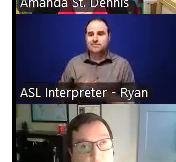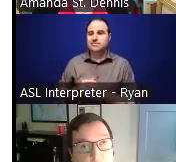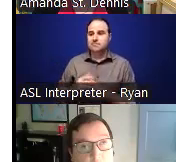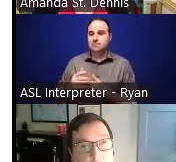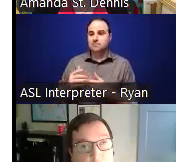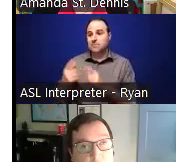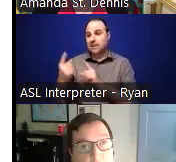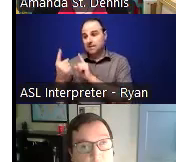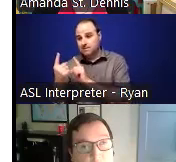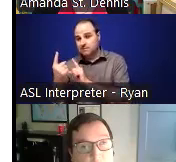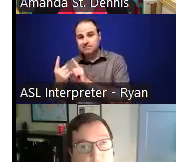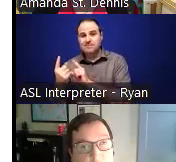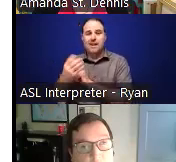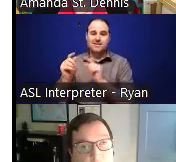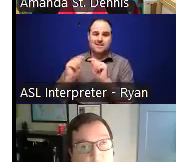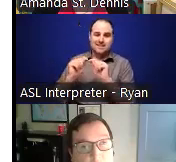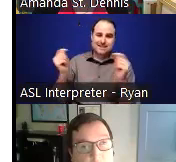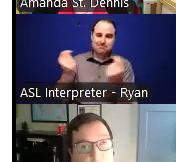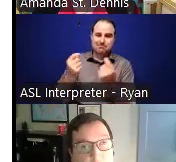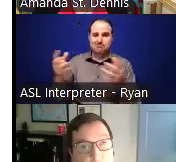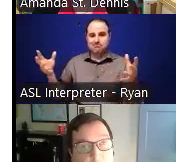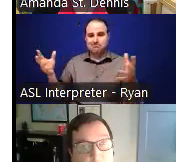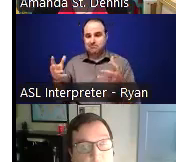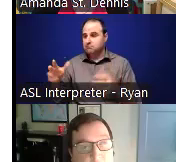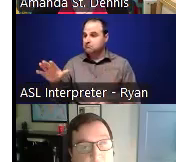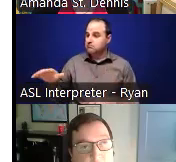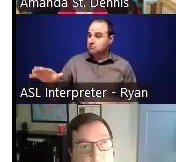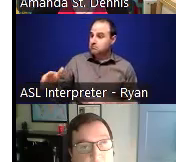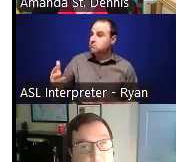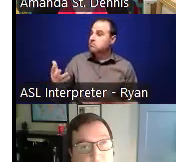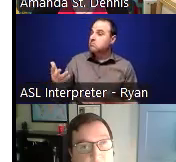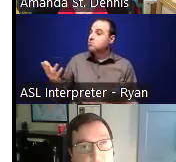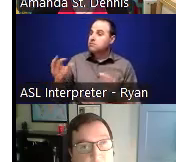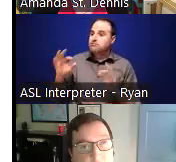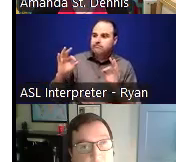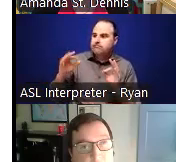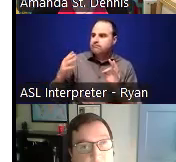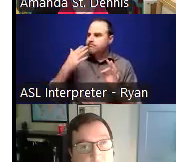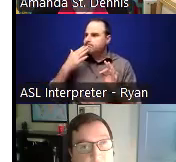what's working well, what can be improved, is there anything that our team would like to see?